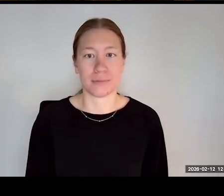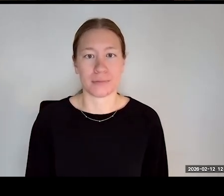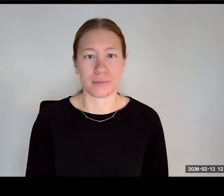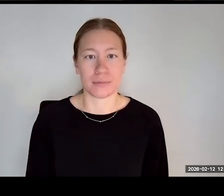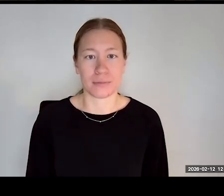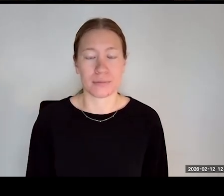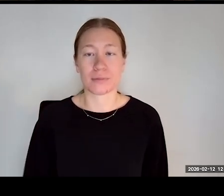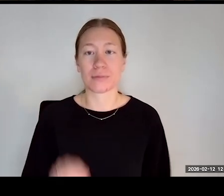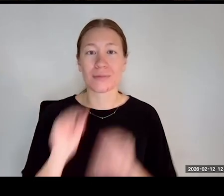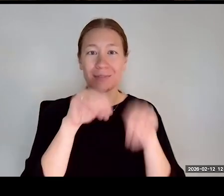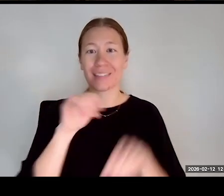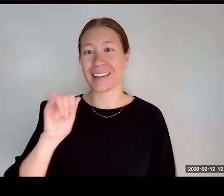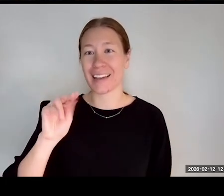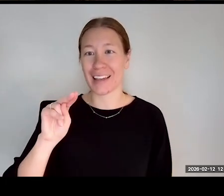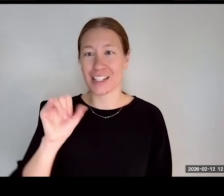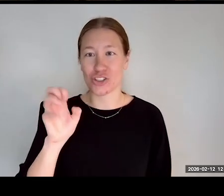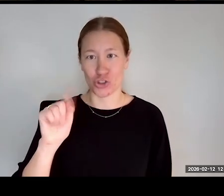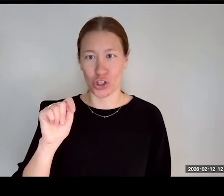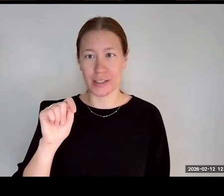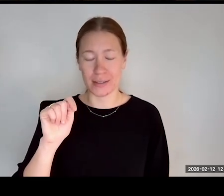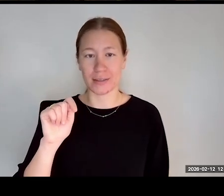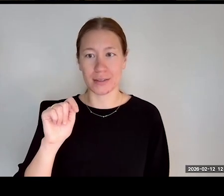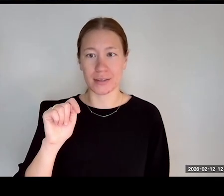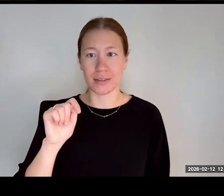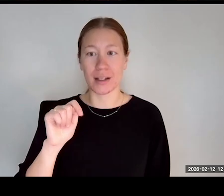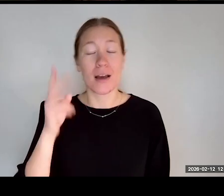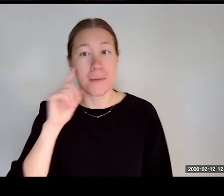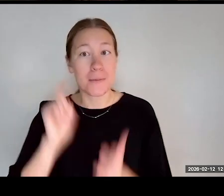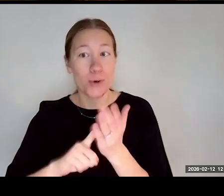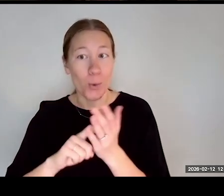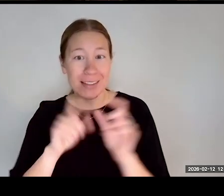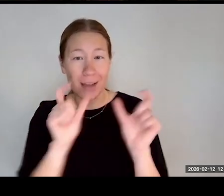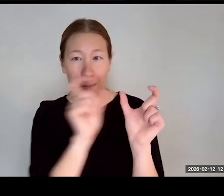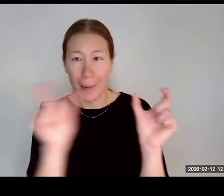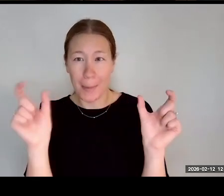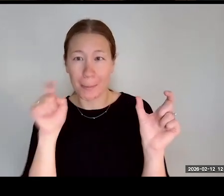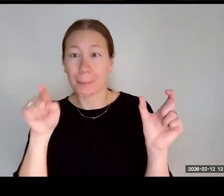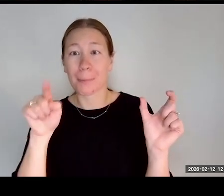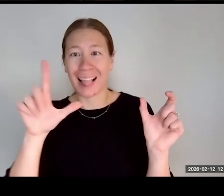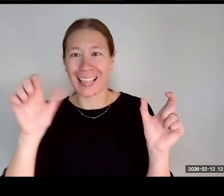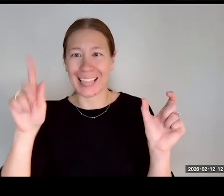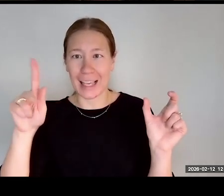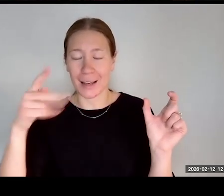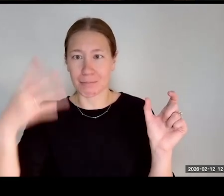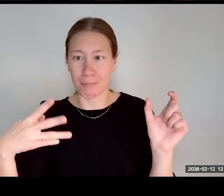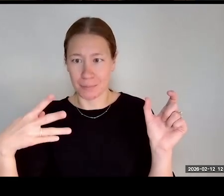insert menu in your toolbar ribbon. And there is a link dropdown menu. And if you select a link from that menu,